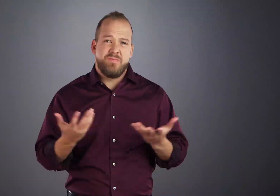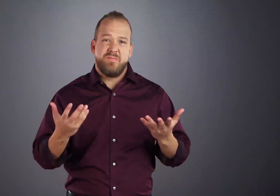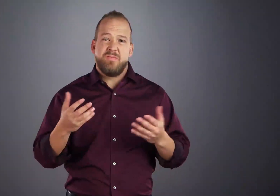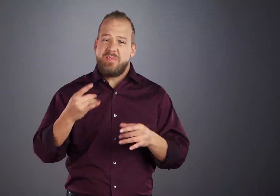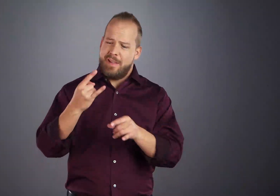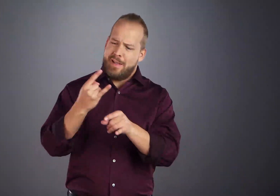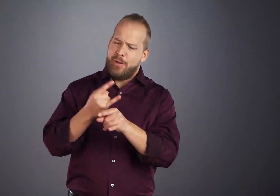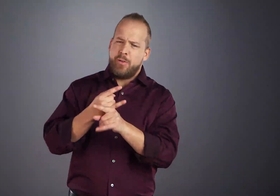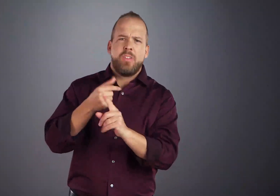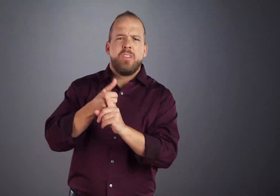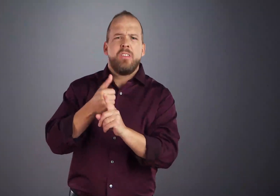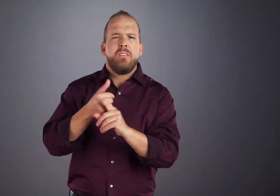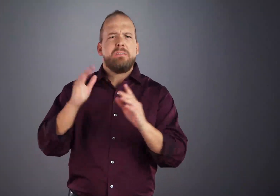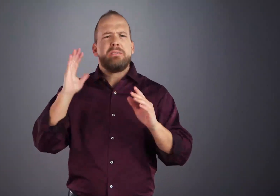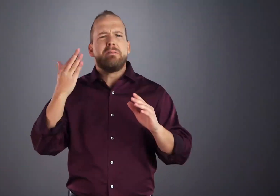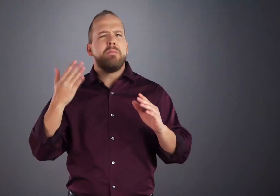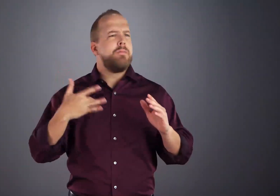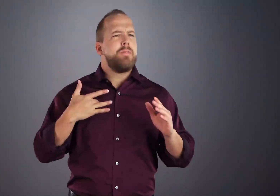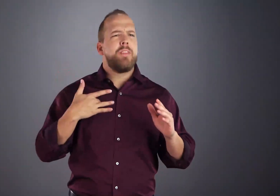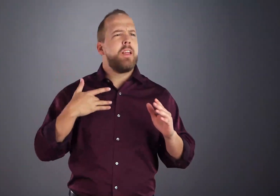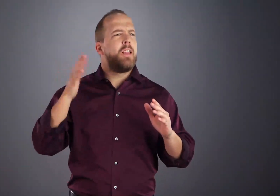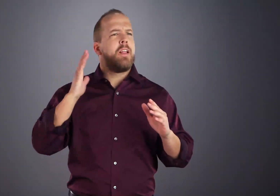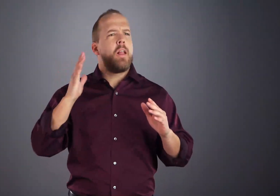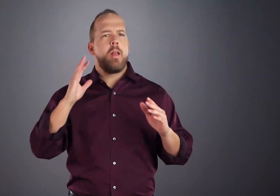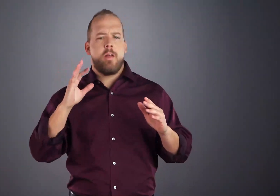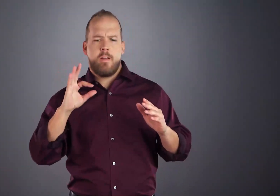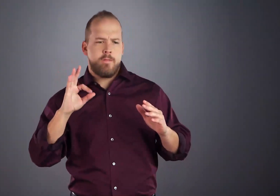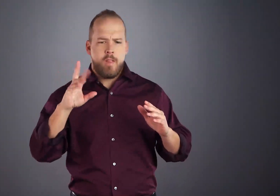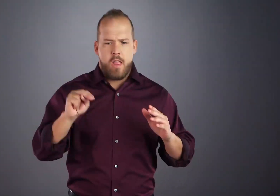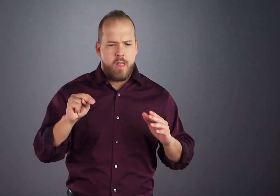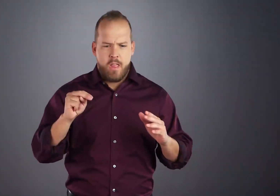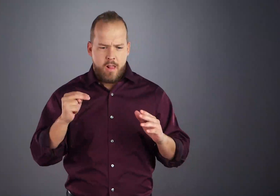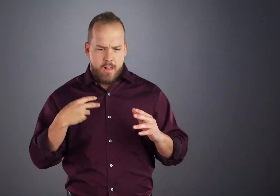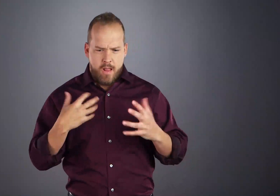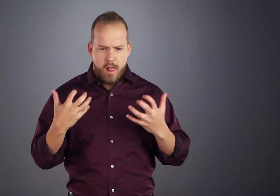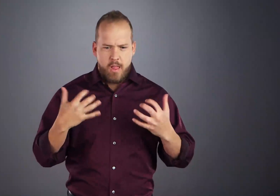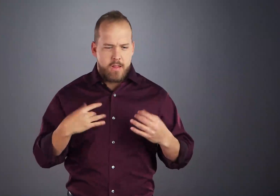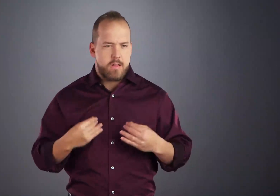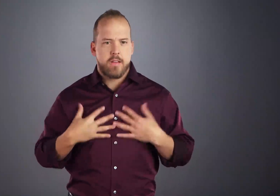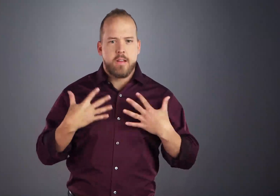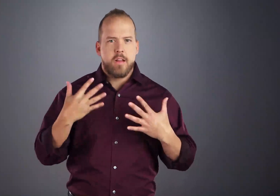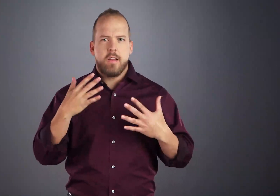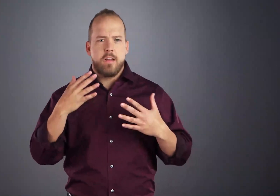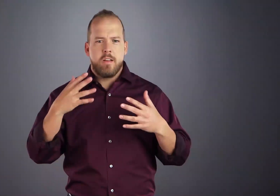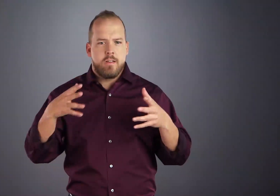Liquor ceased to be a luxury; it became a necessity.